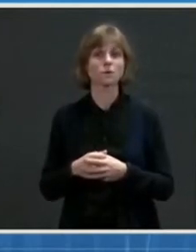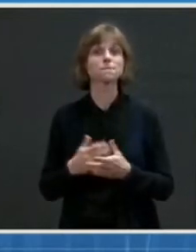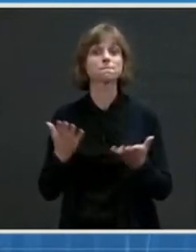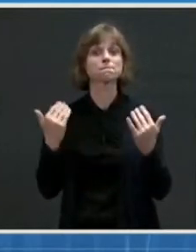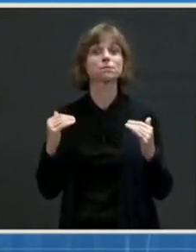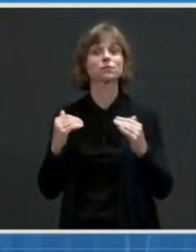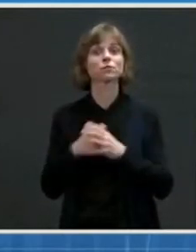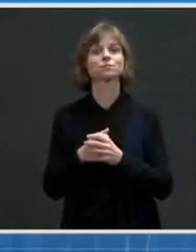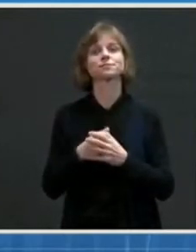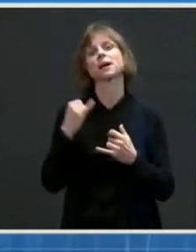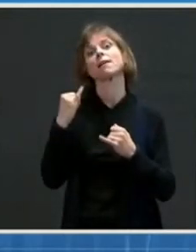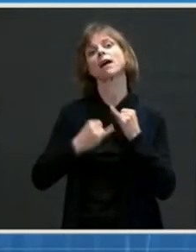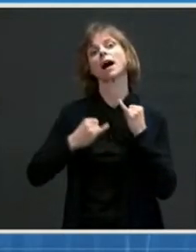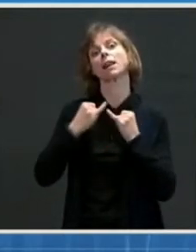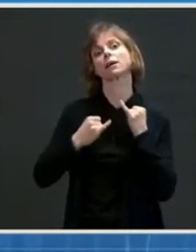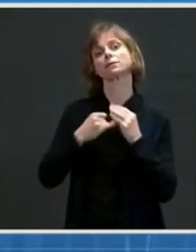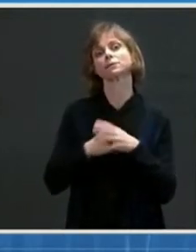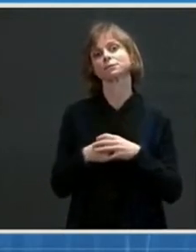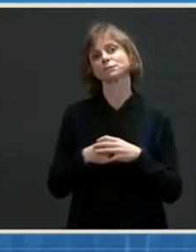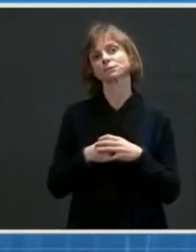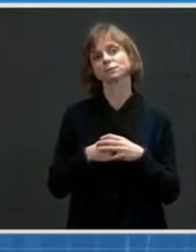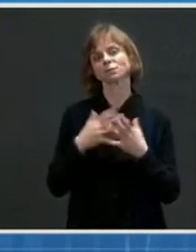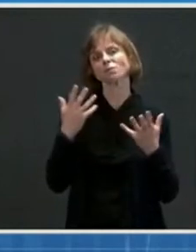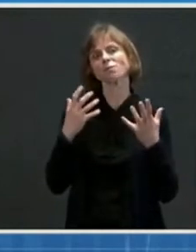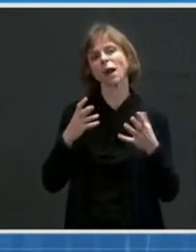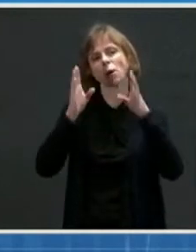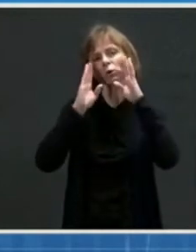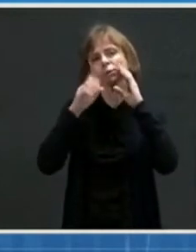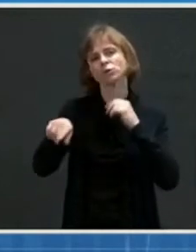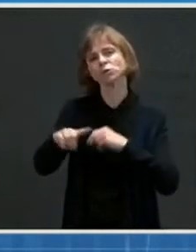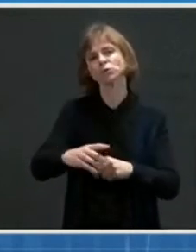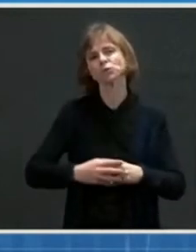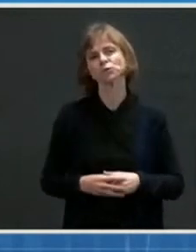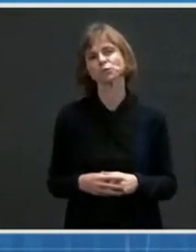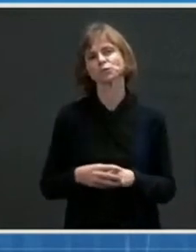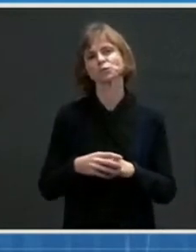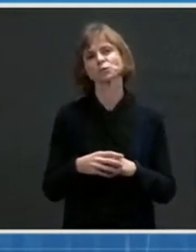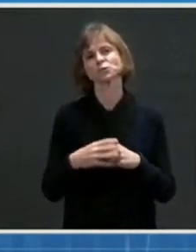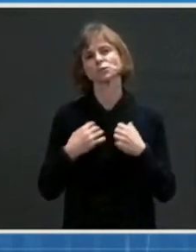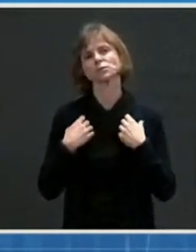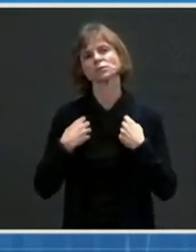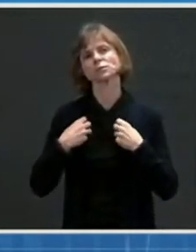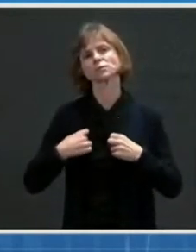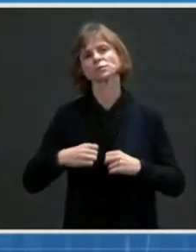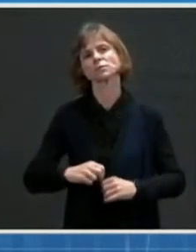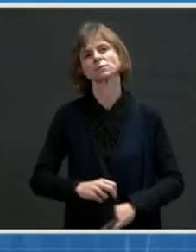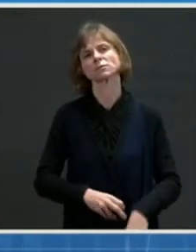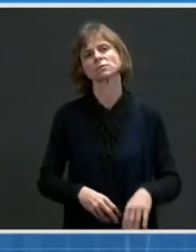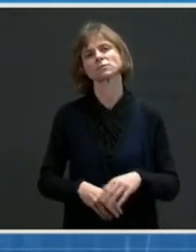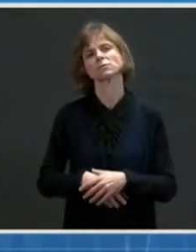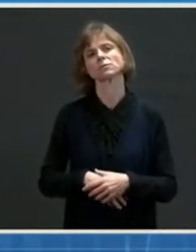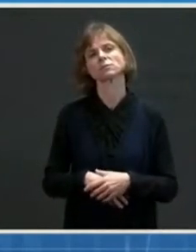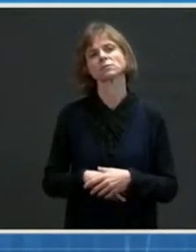JUST CLINICAL EXPERIENCE. HAS BEEN VERY AVENTATIOUS. IF I COULD HAVE THE NEXT SLIDE,